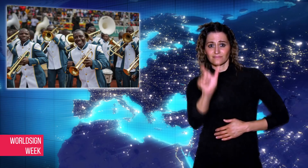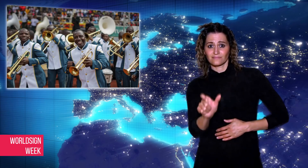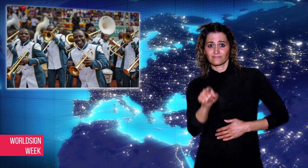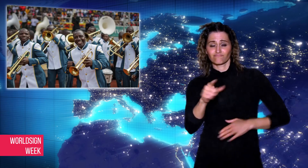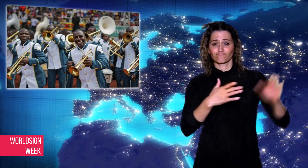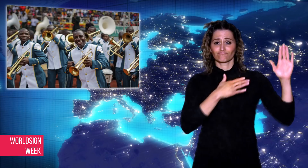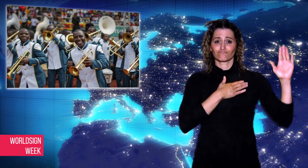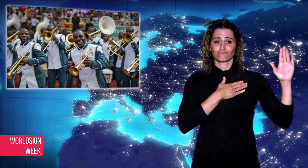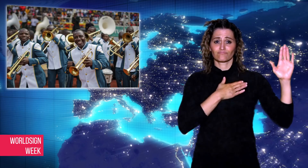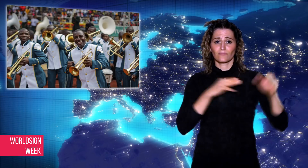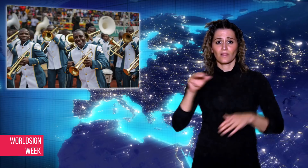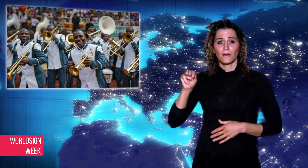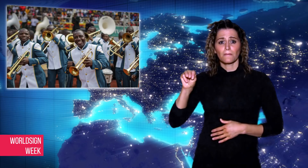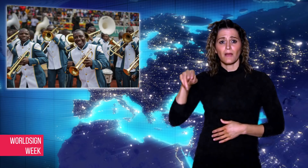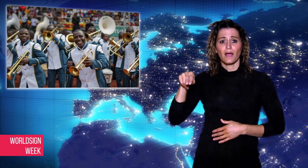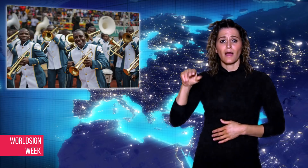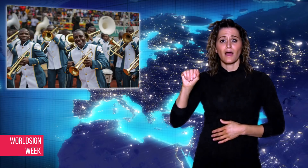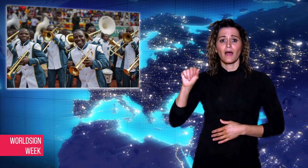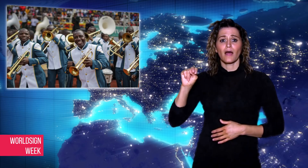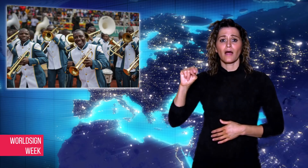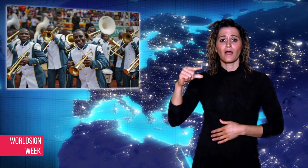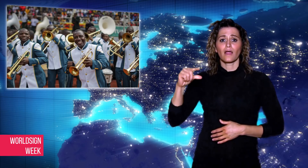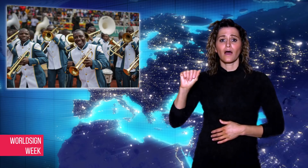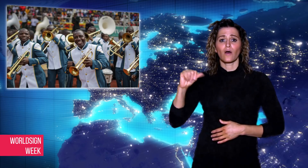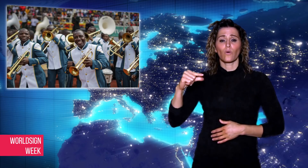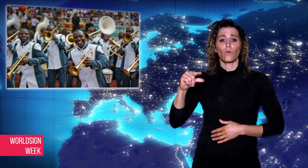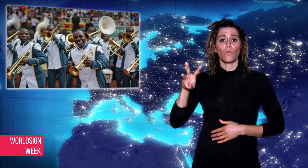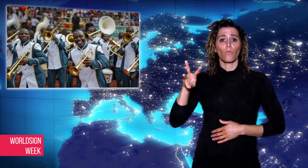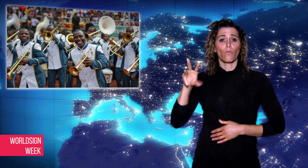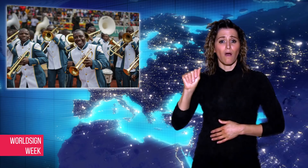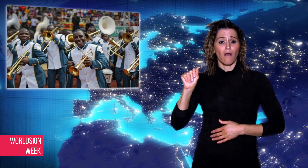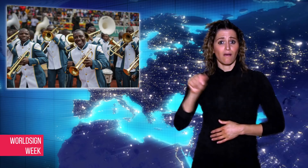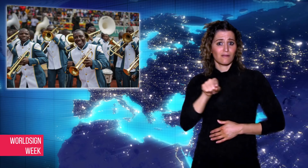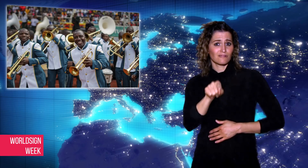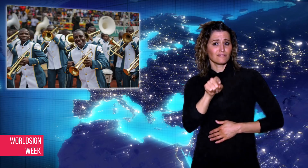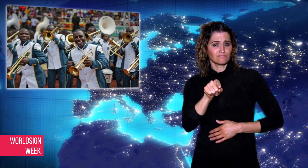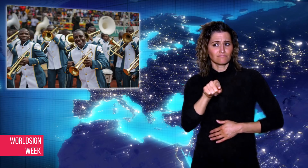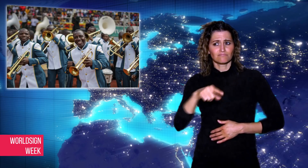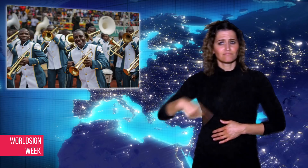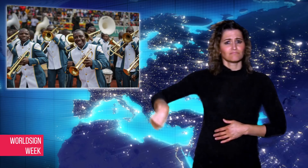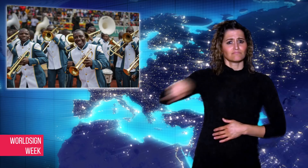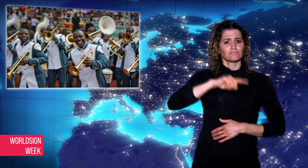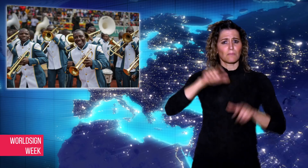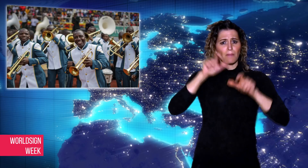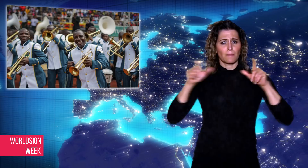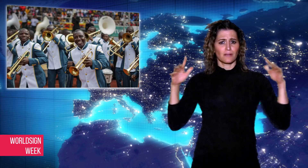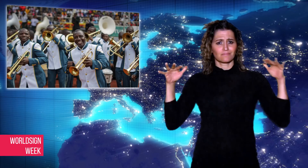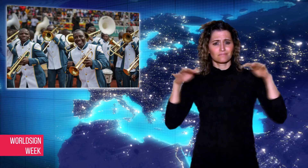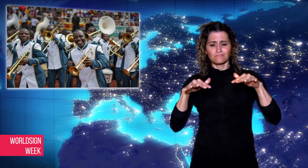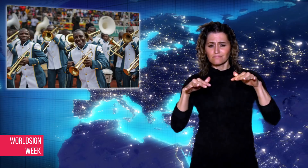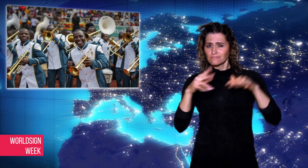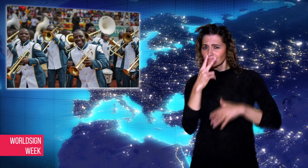Mnangagwa, however is known to have